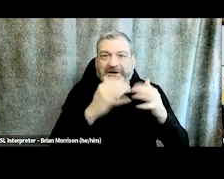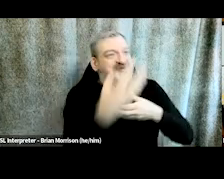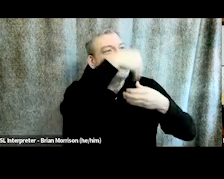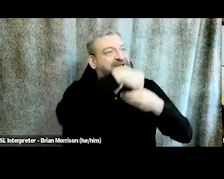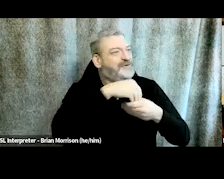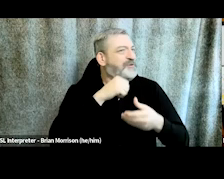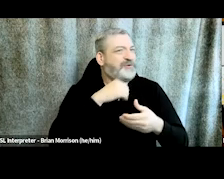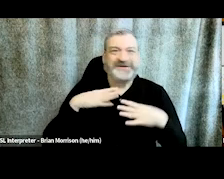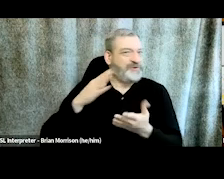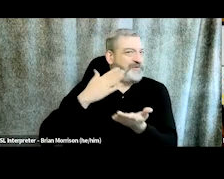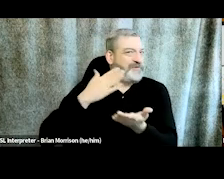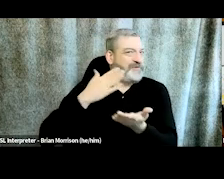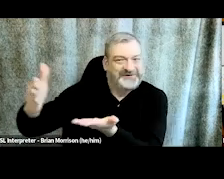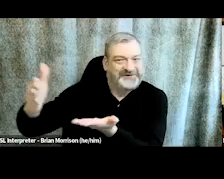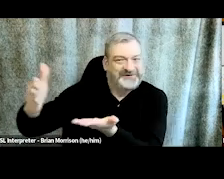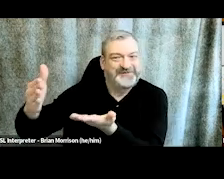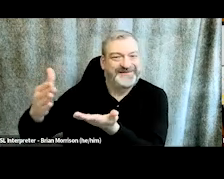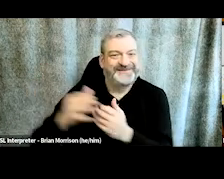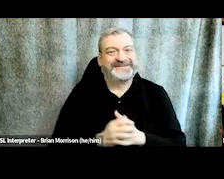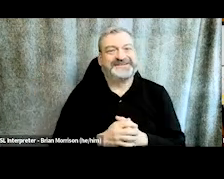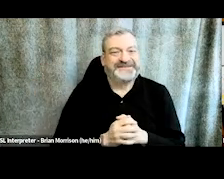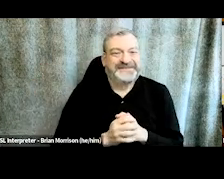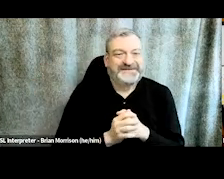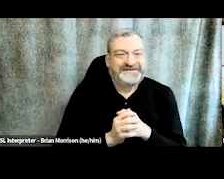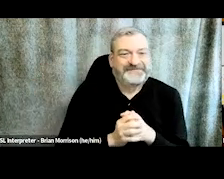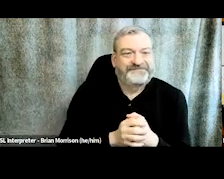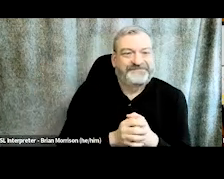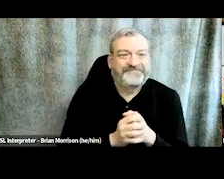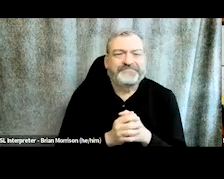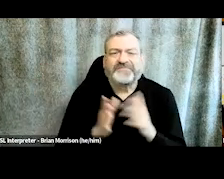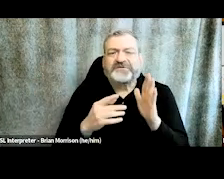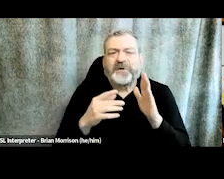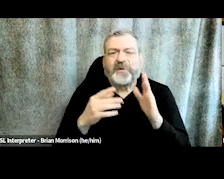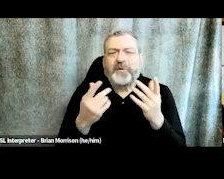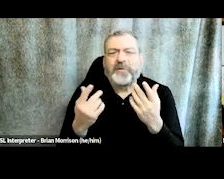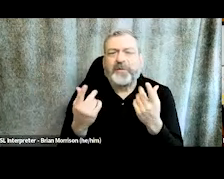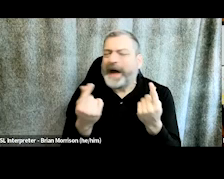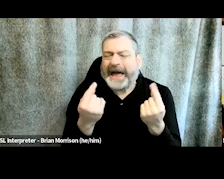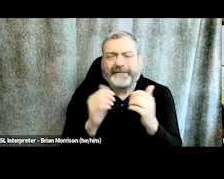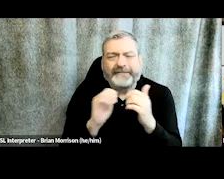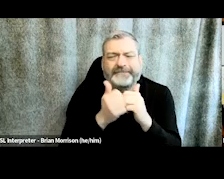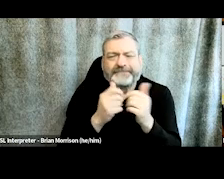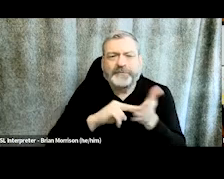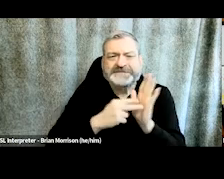Example activities in this compliance and reactive space would be checklists,